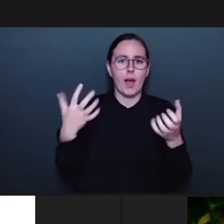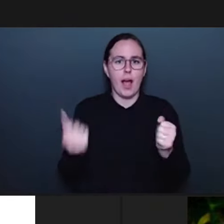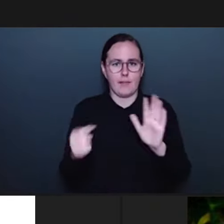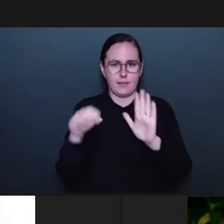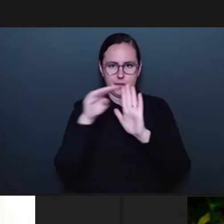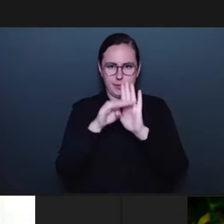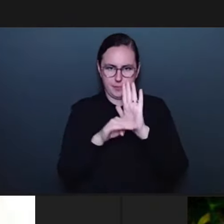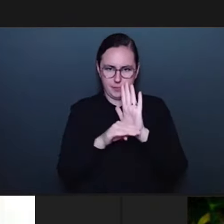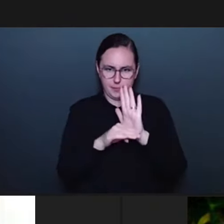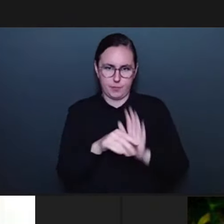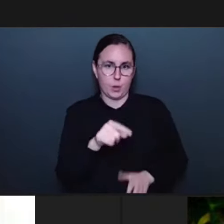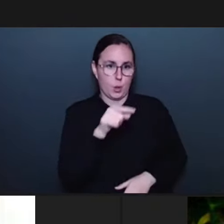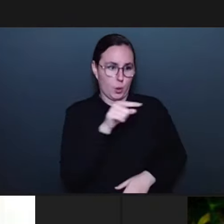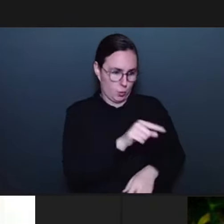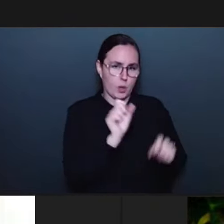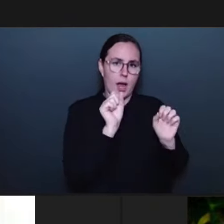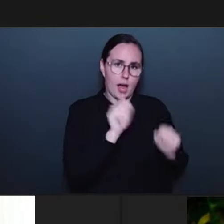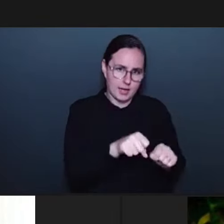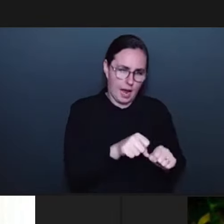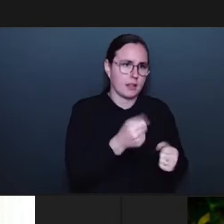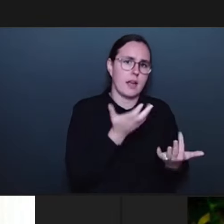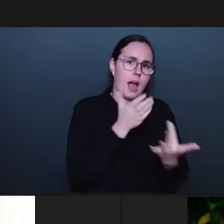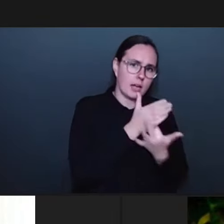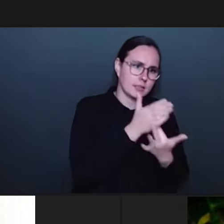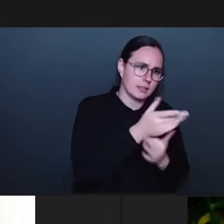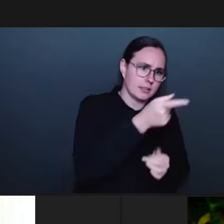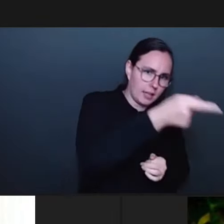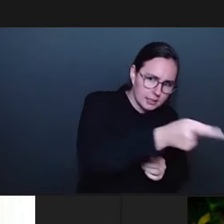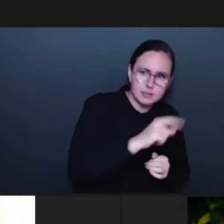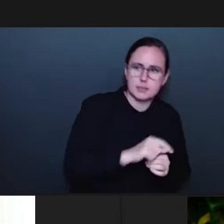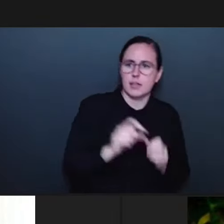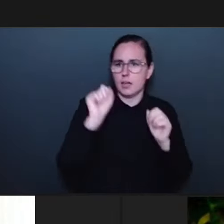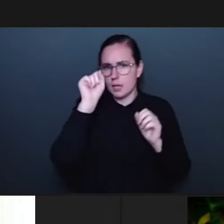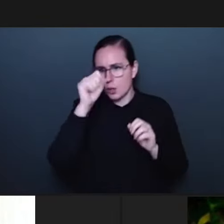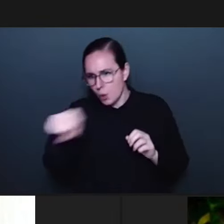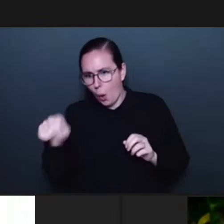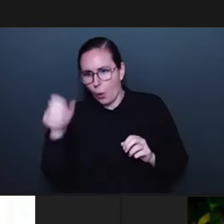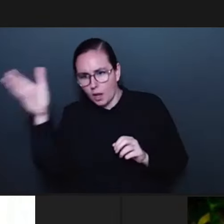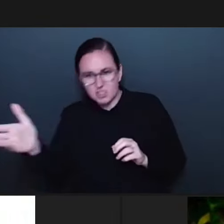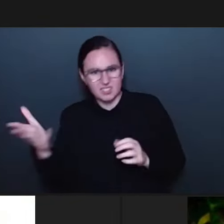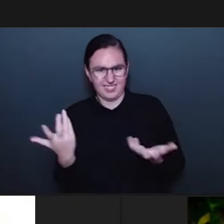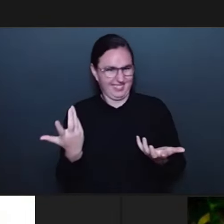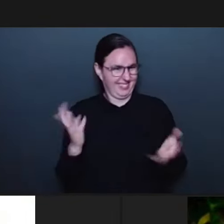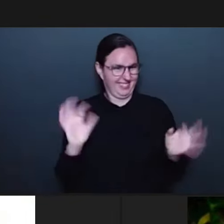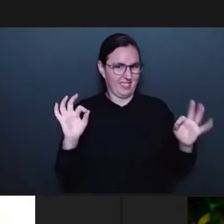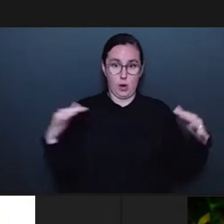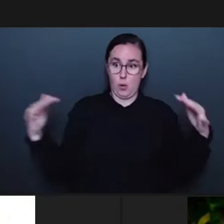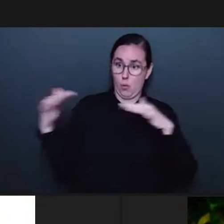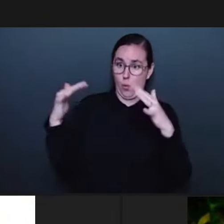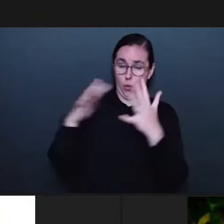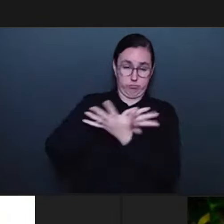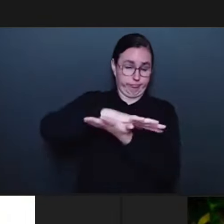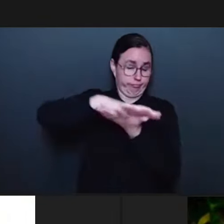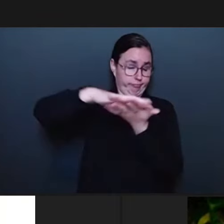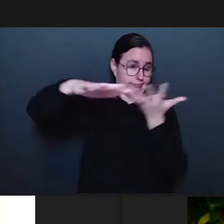follow, to adhere to. We see situations where decisions are made in conflict areas at a very